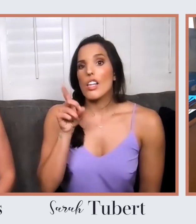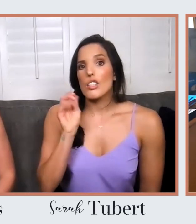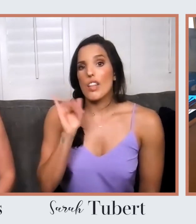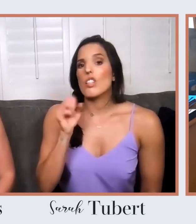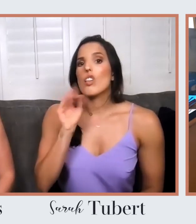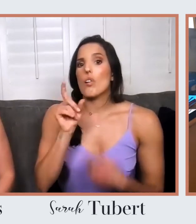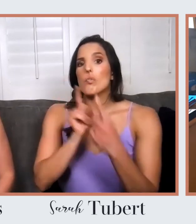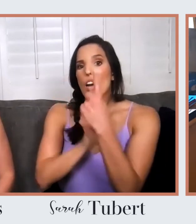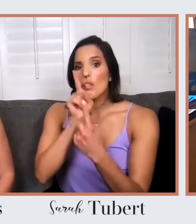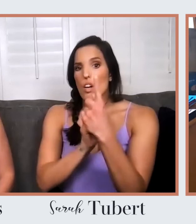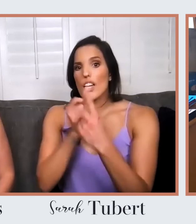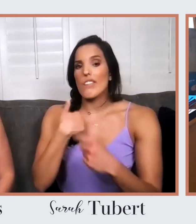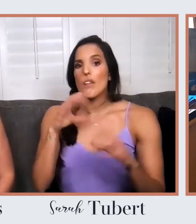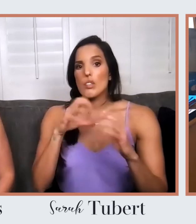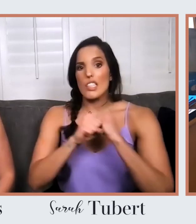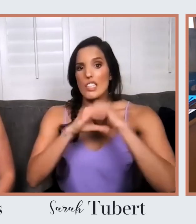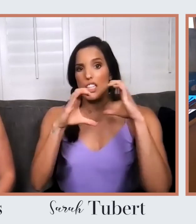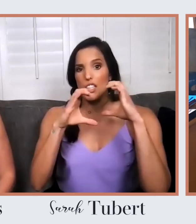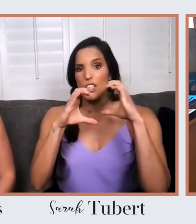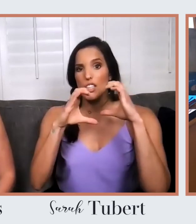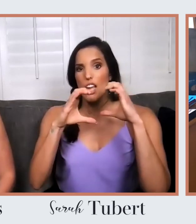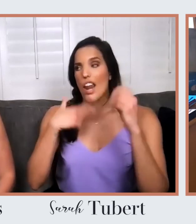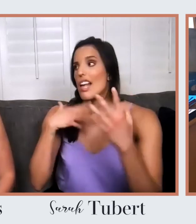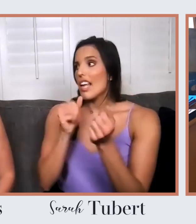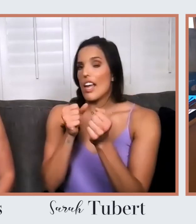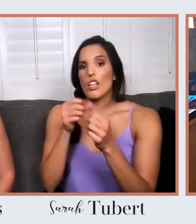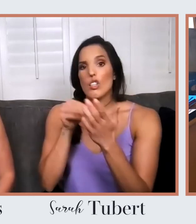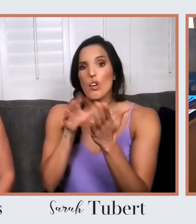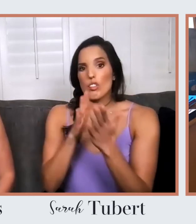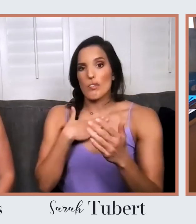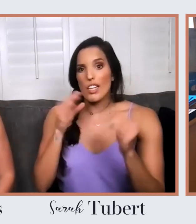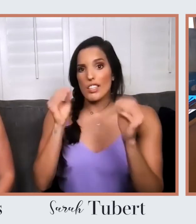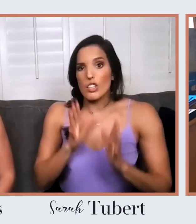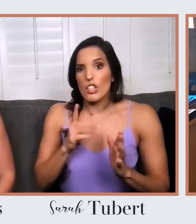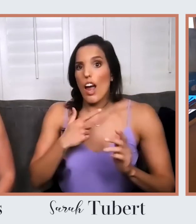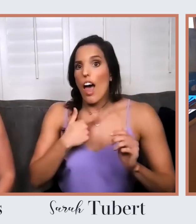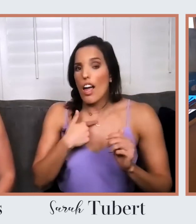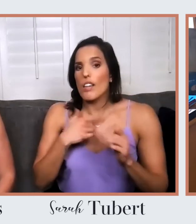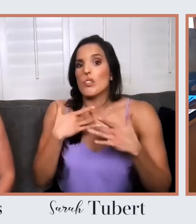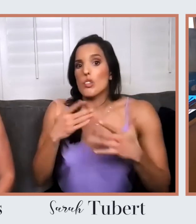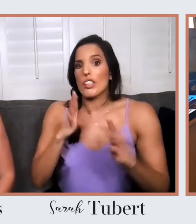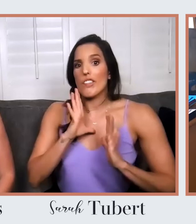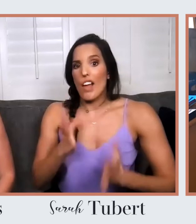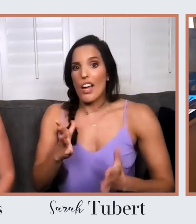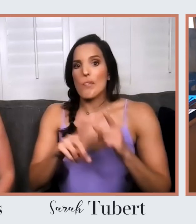I do that, so one-on-one, if I'm doing a scene and I get notes from my teacher, I'm usually fine,